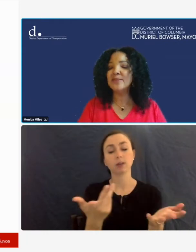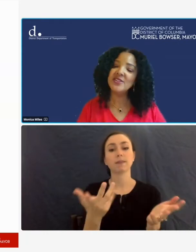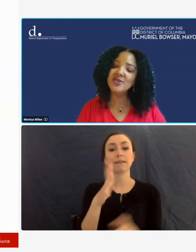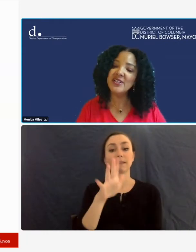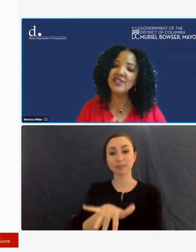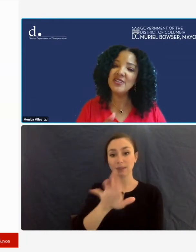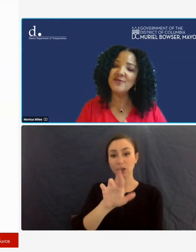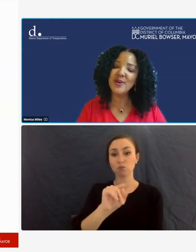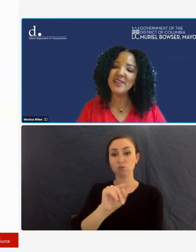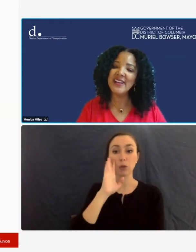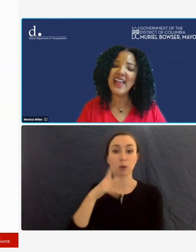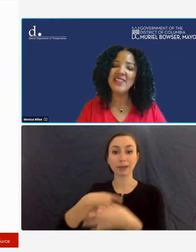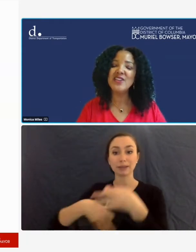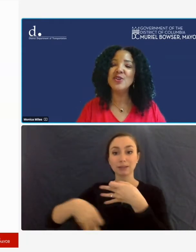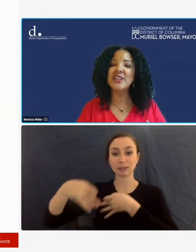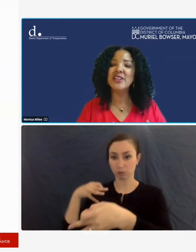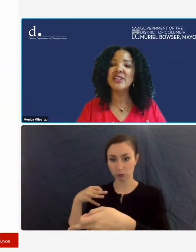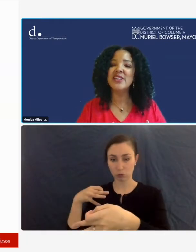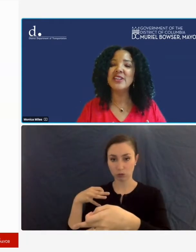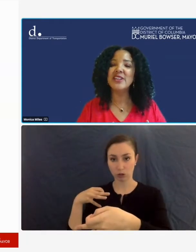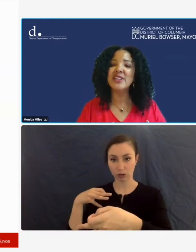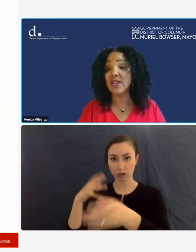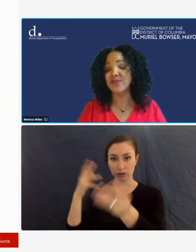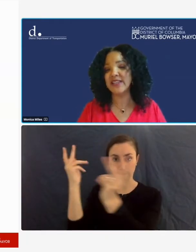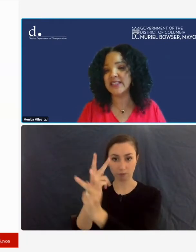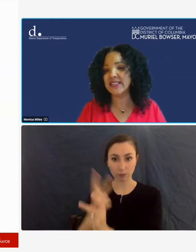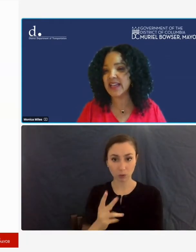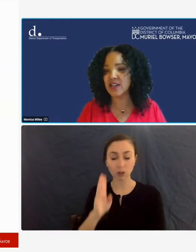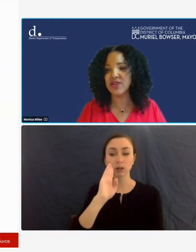into the formula and then you're going to get the final cost related to that contract